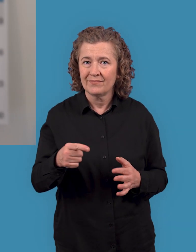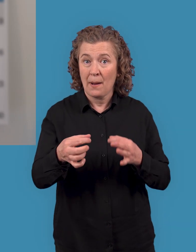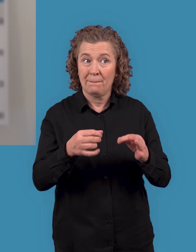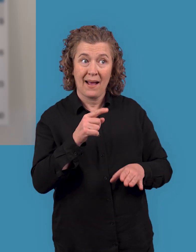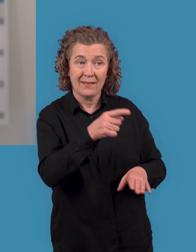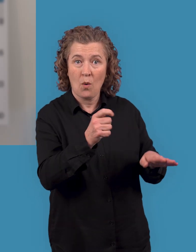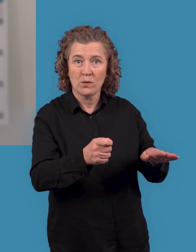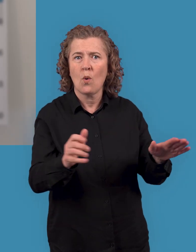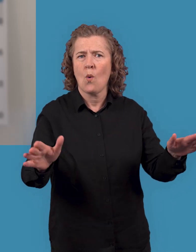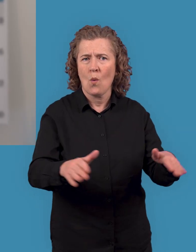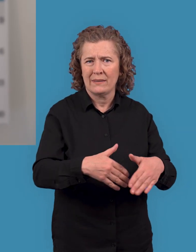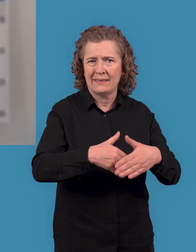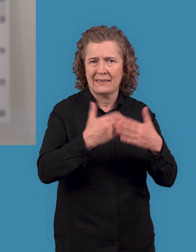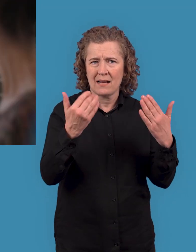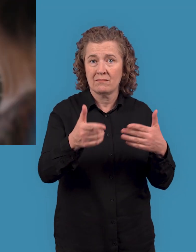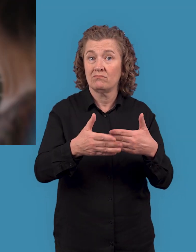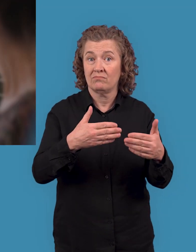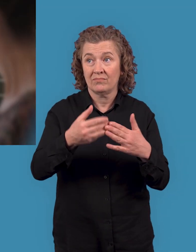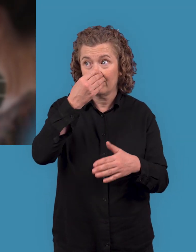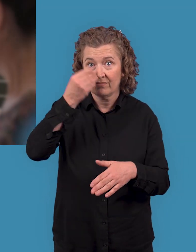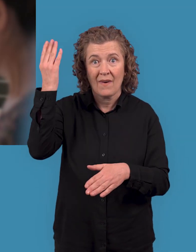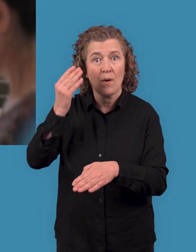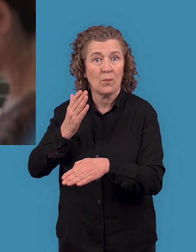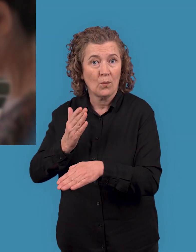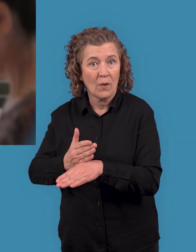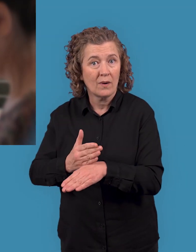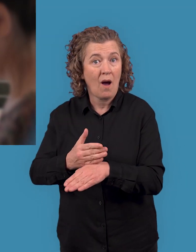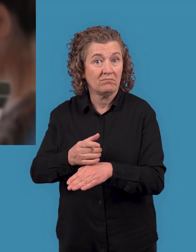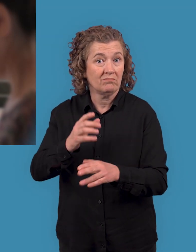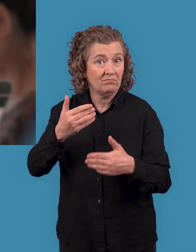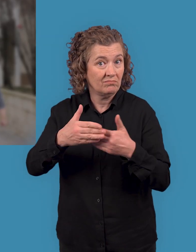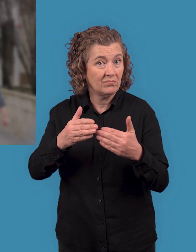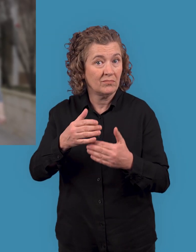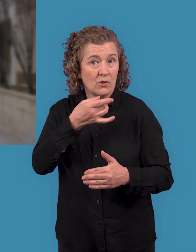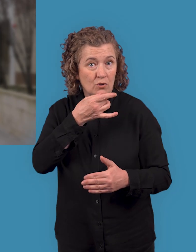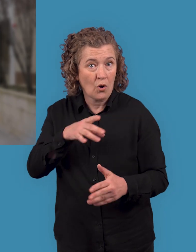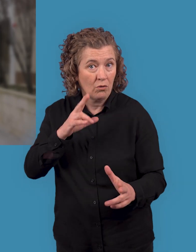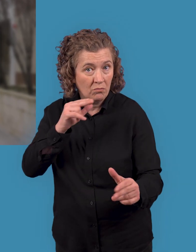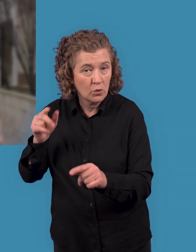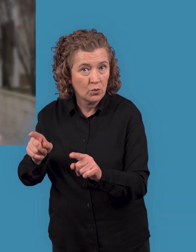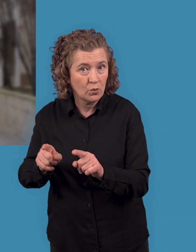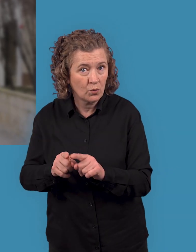Plan to be at court all day. Arrange leave from work and childcare if you can.